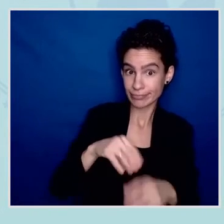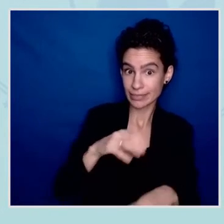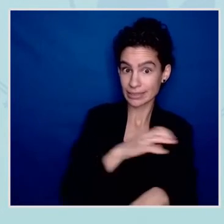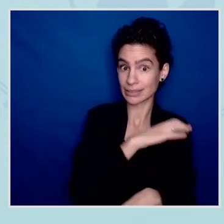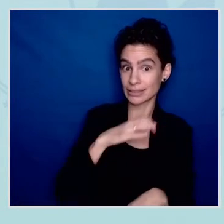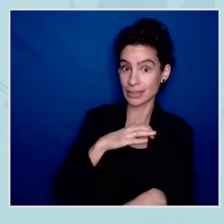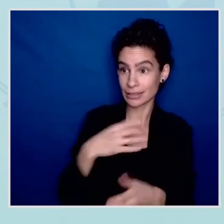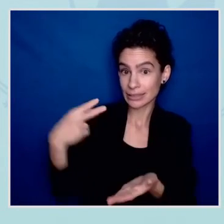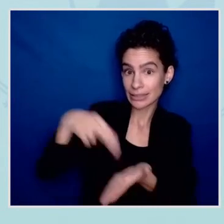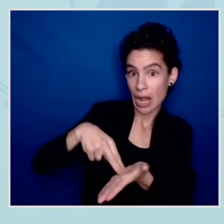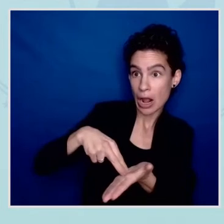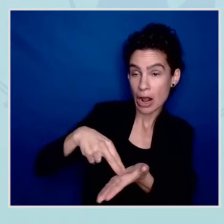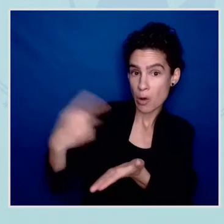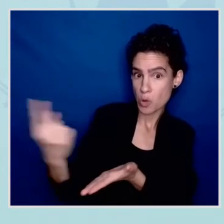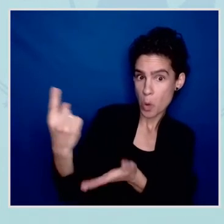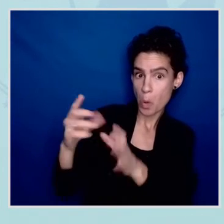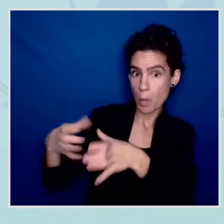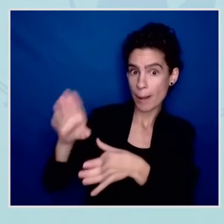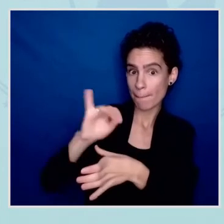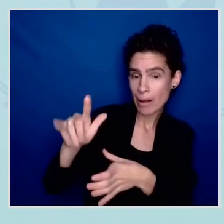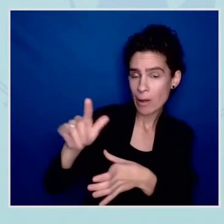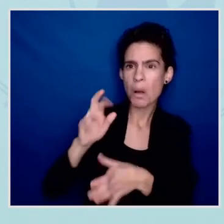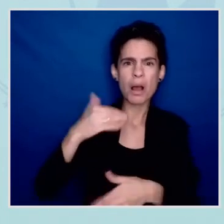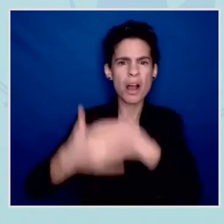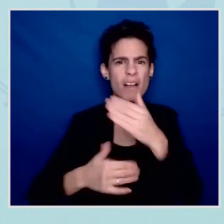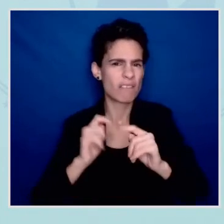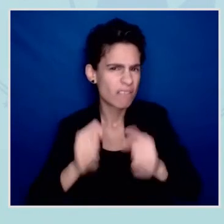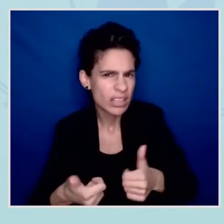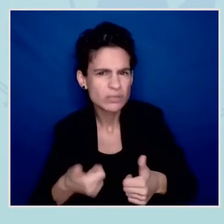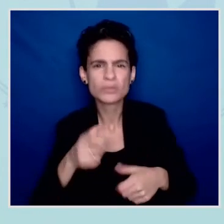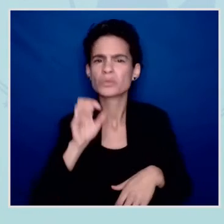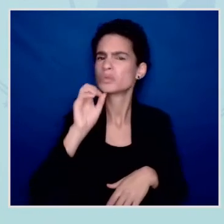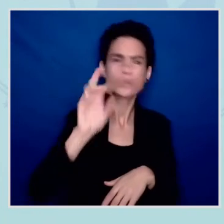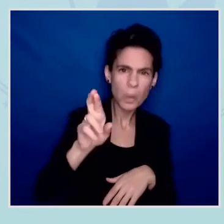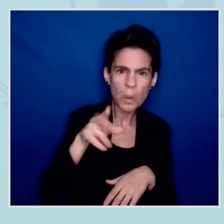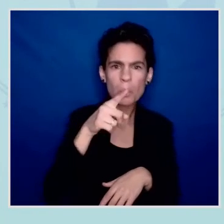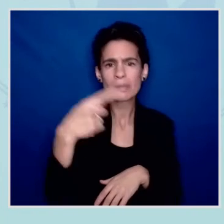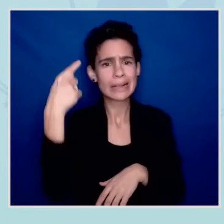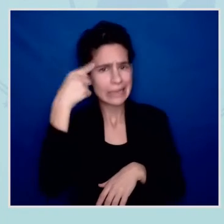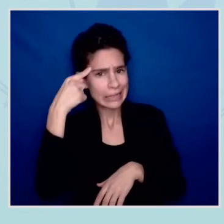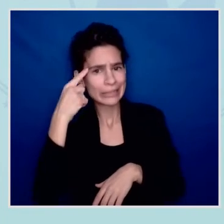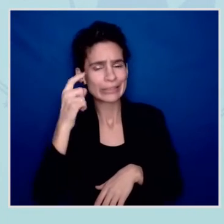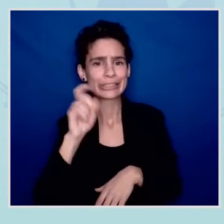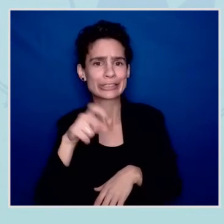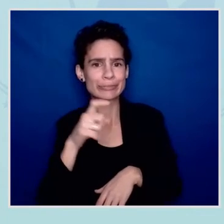LOOKING AT. I'VE BEEN TOLD IT COULD BE IN THE $2 TRILLION RANGE TO $3 TRILLION RANGE, AND AS IT RELATE RELATES TO THE DIRECT